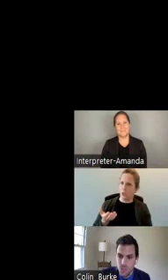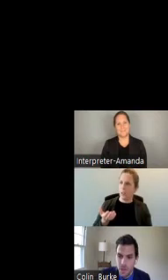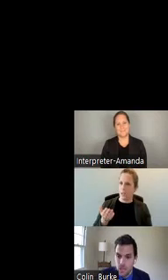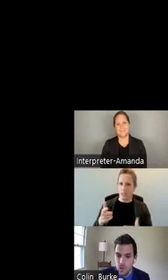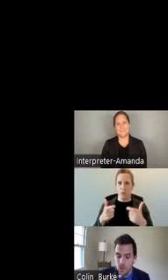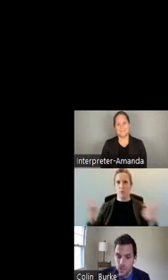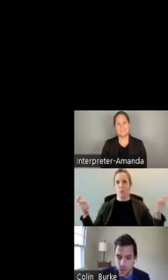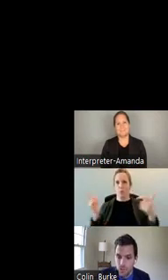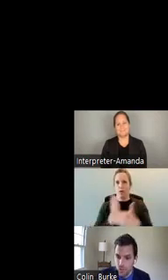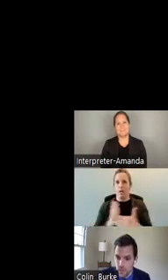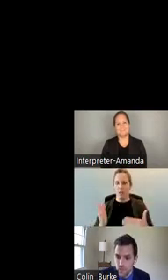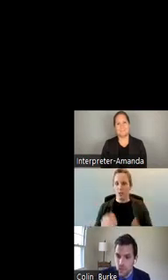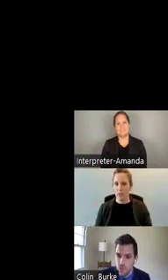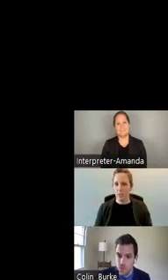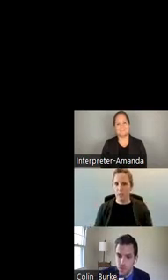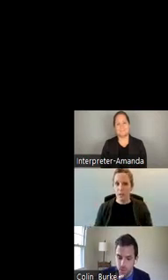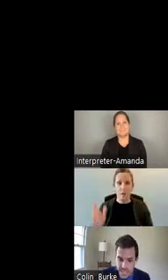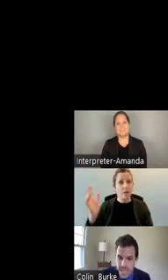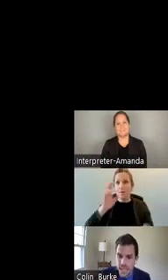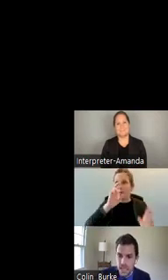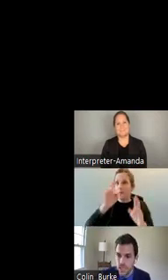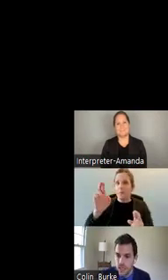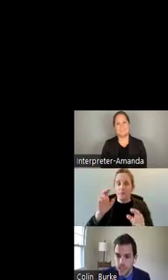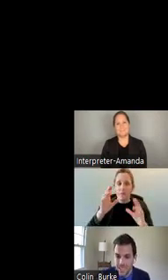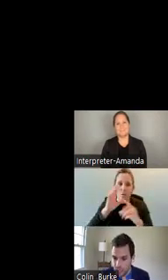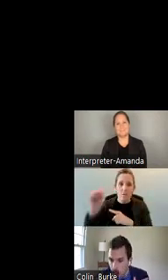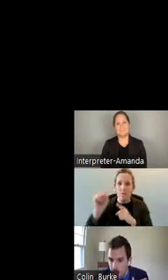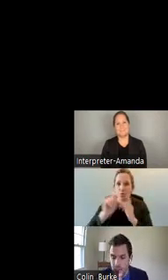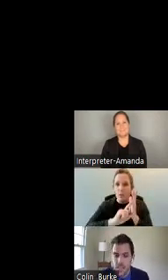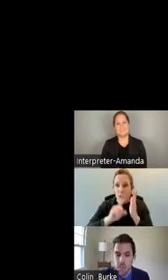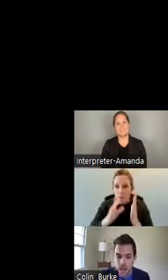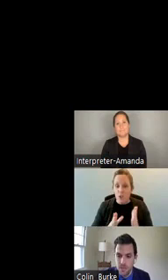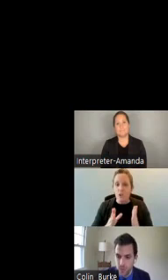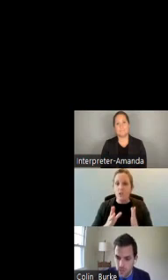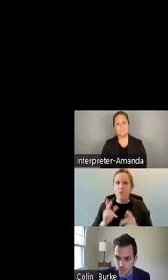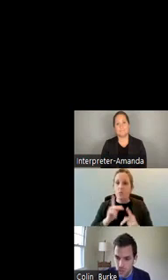due respect to the incredible researchers and really dedicated long-standing body of research